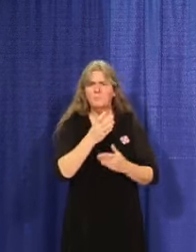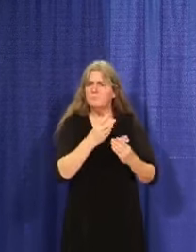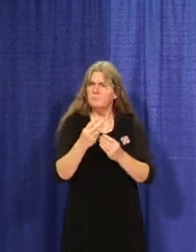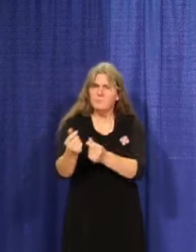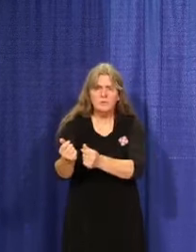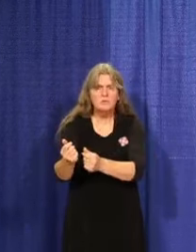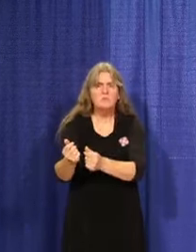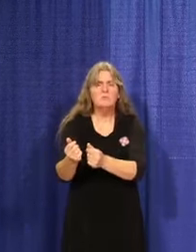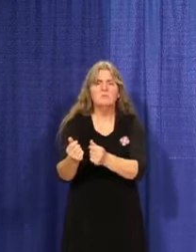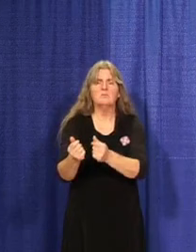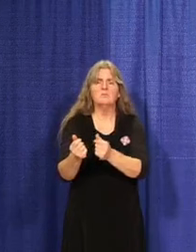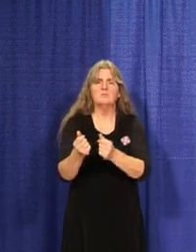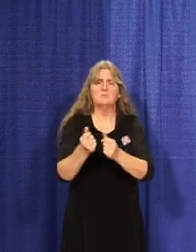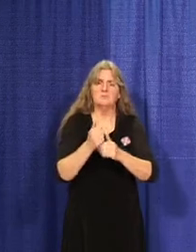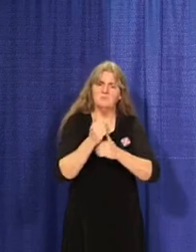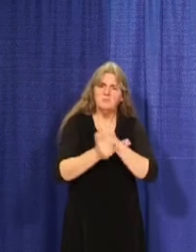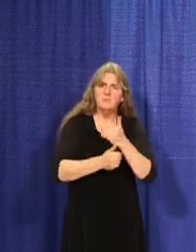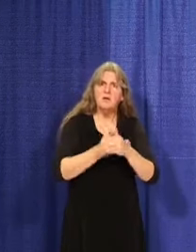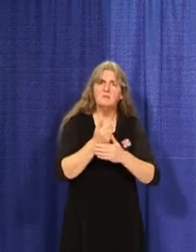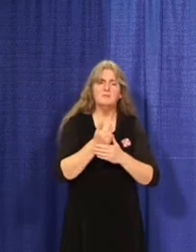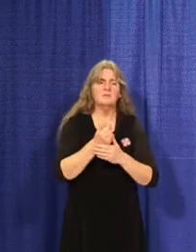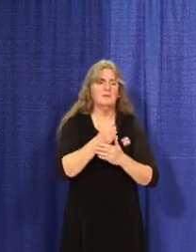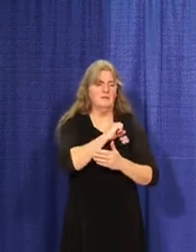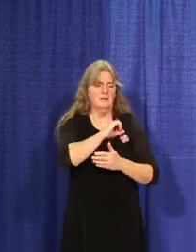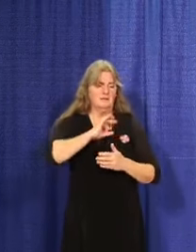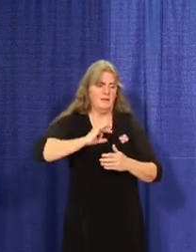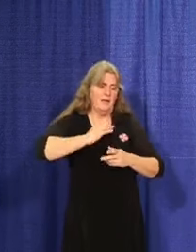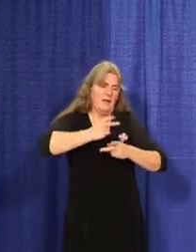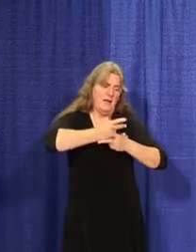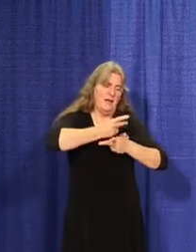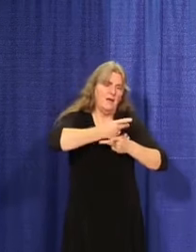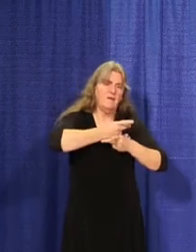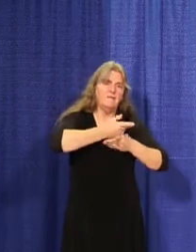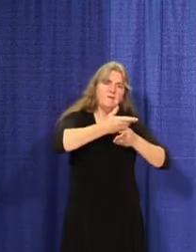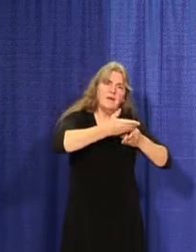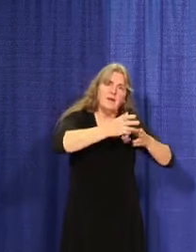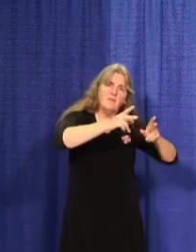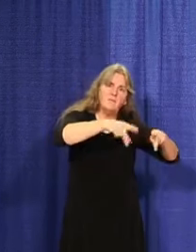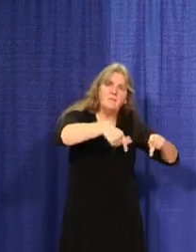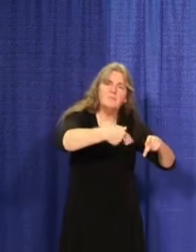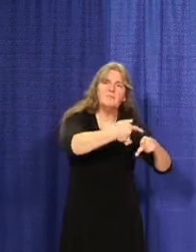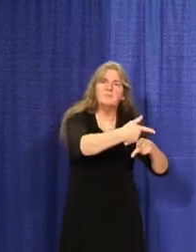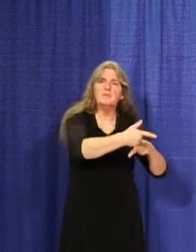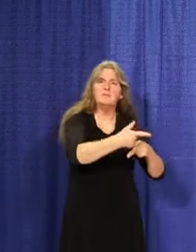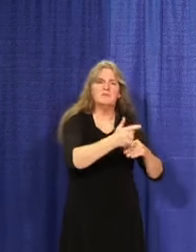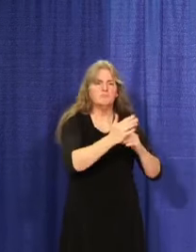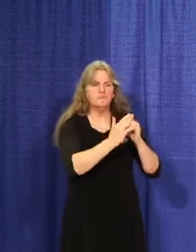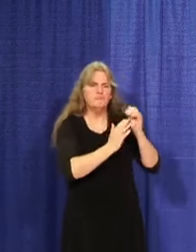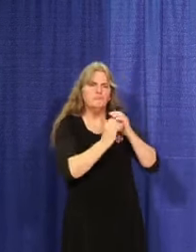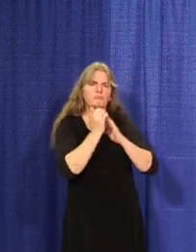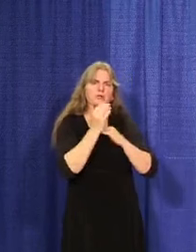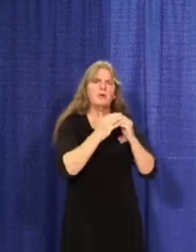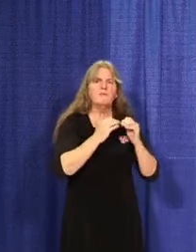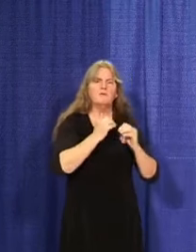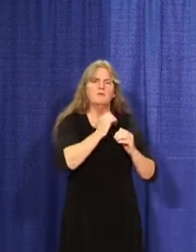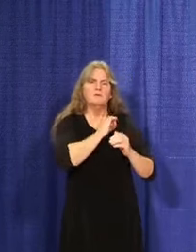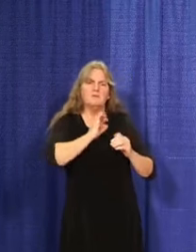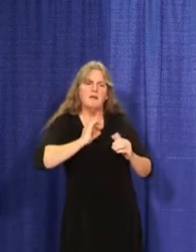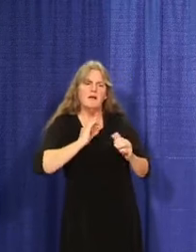In terms of the staff taking care of the person, the comfort level of the staff and again, because it reflects that this is